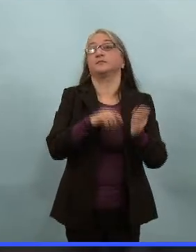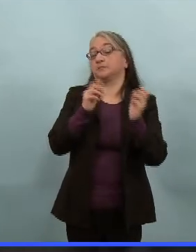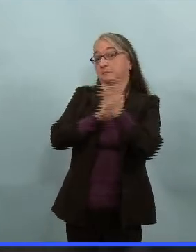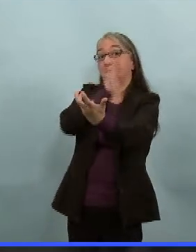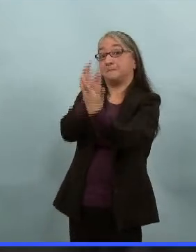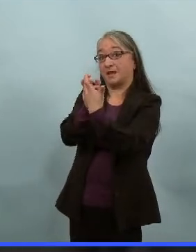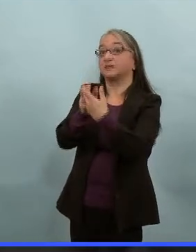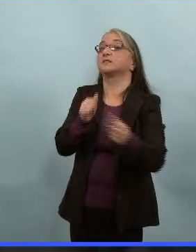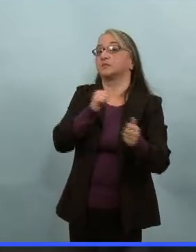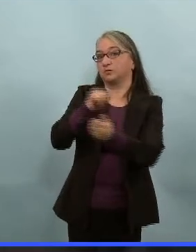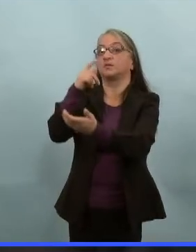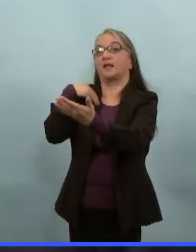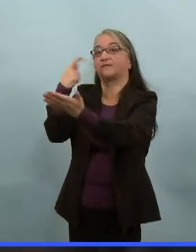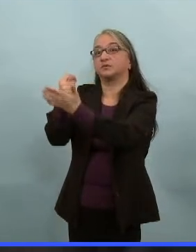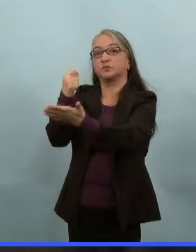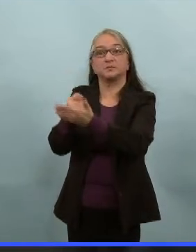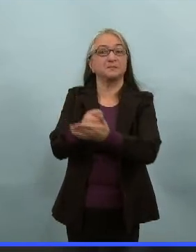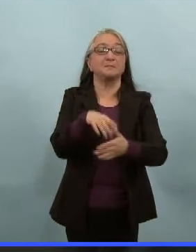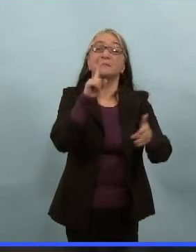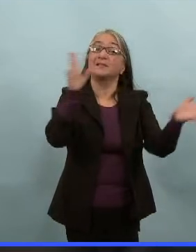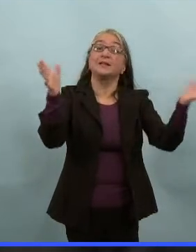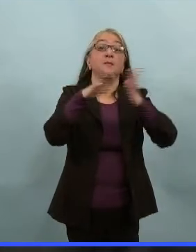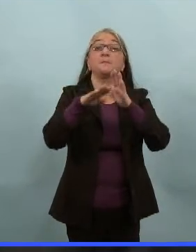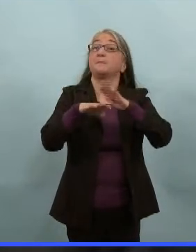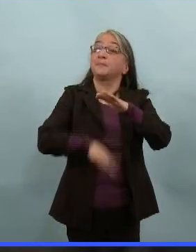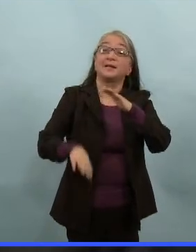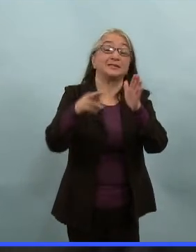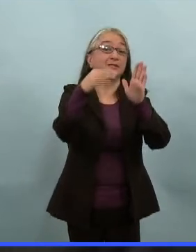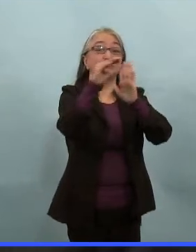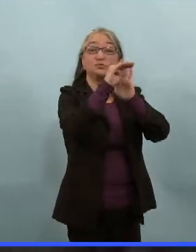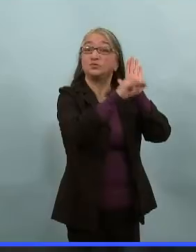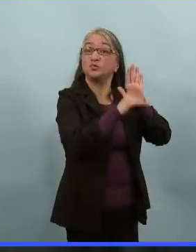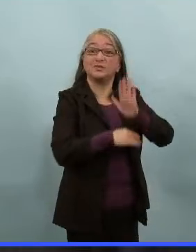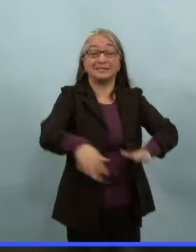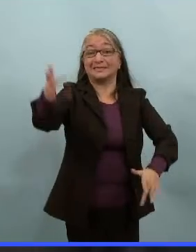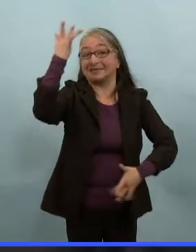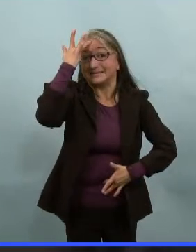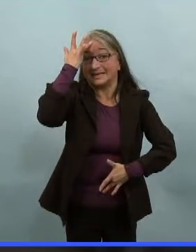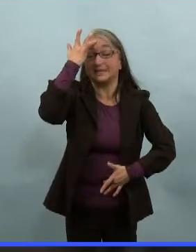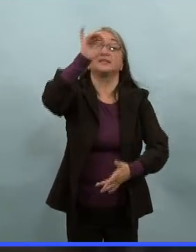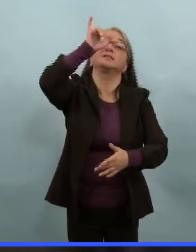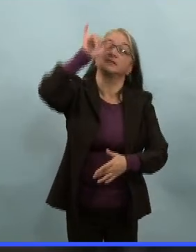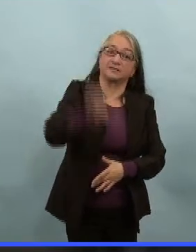stay home and let people know you know that you're sick so that you know the people who